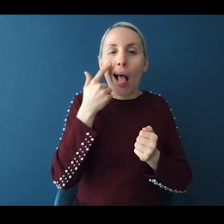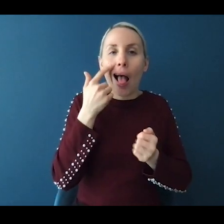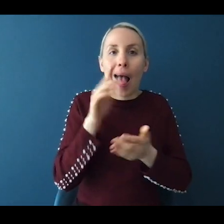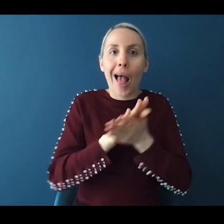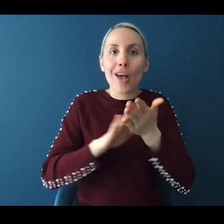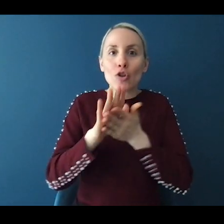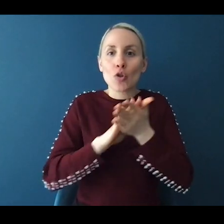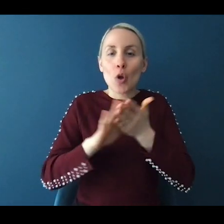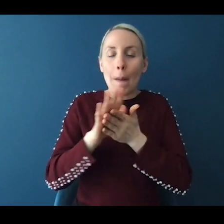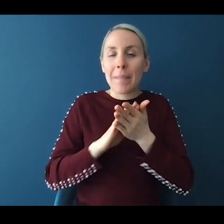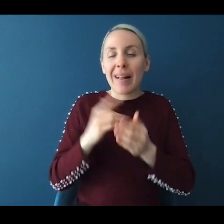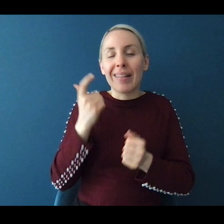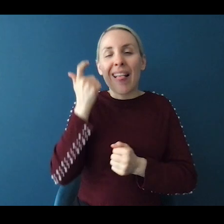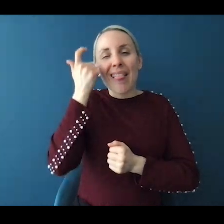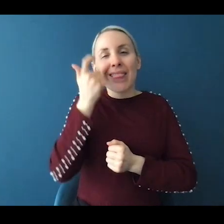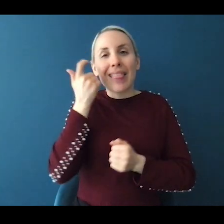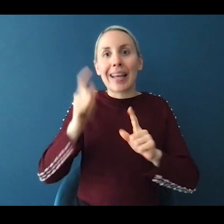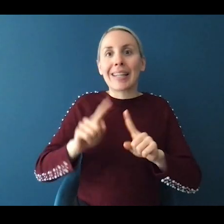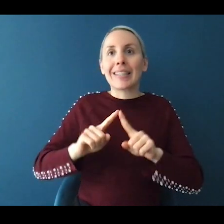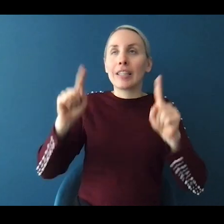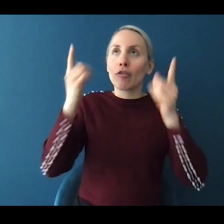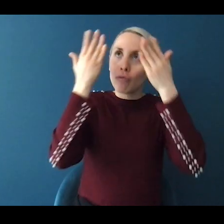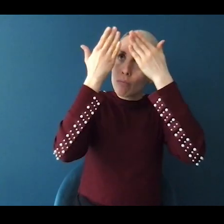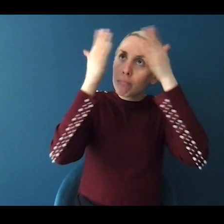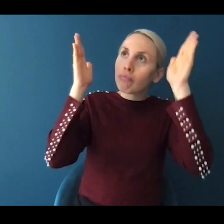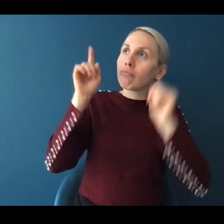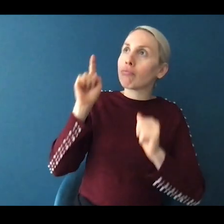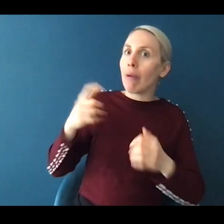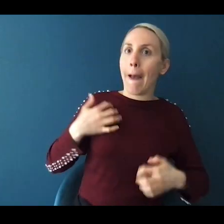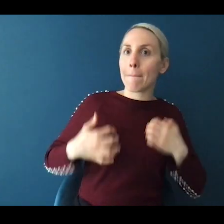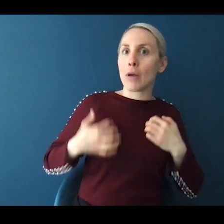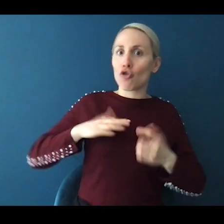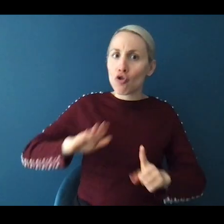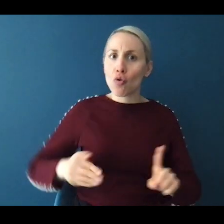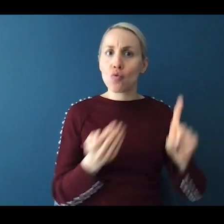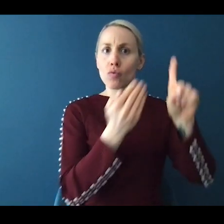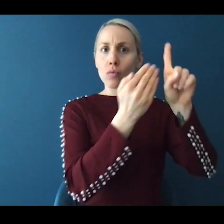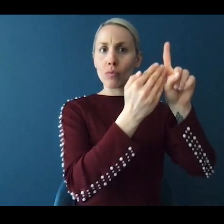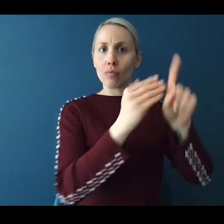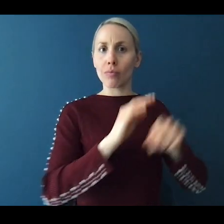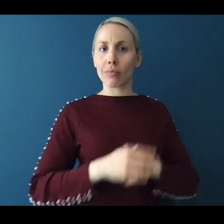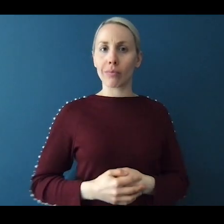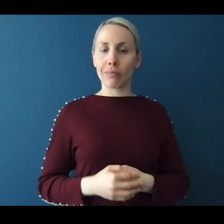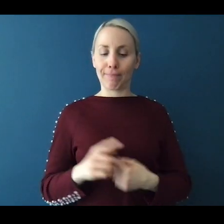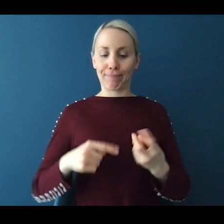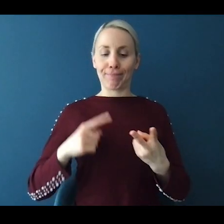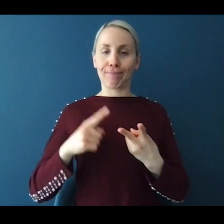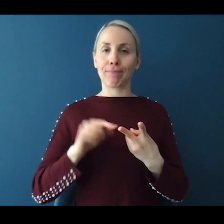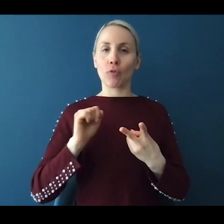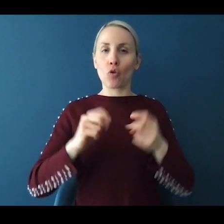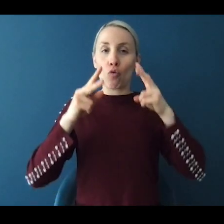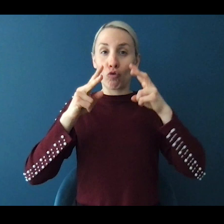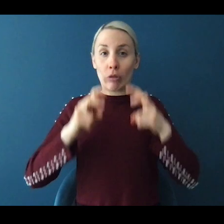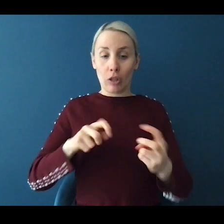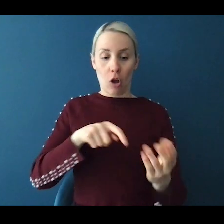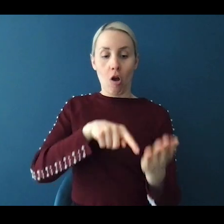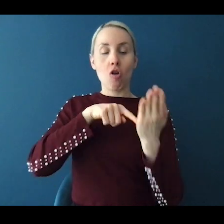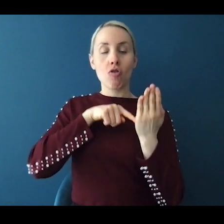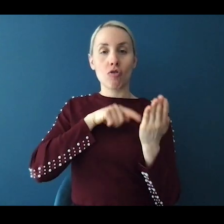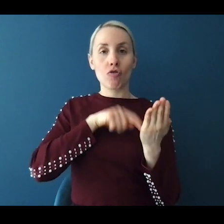and be ambitious and then yeah focus on your research and see the opportunities you have